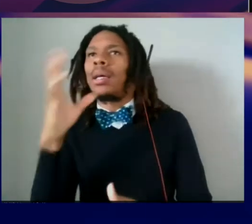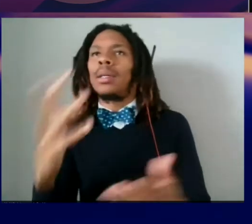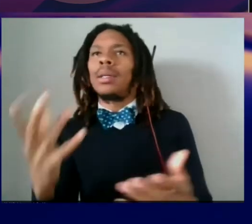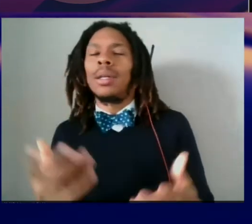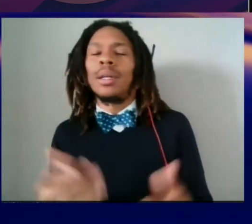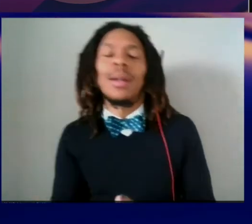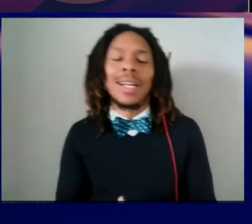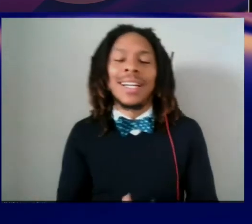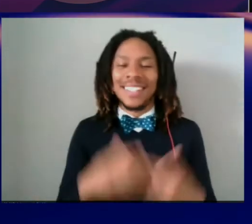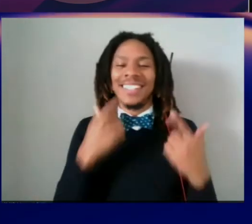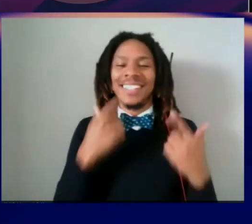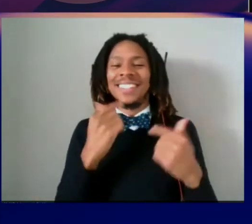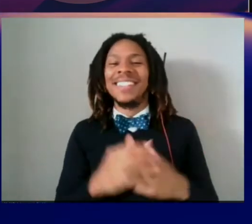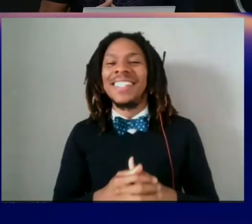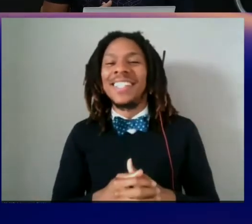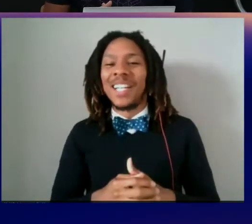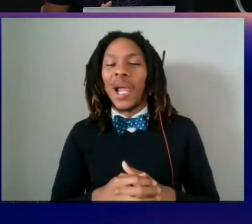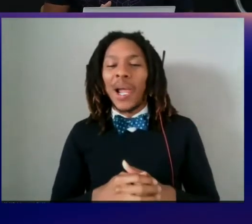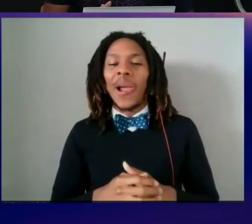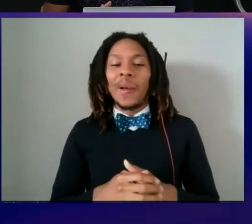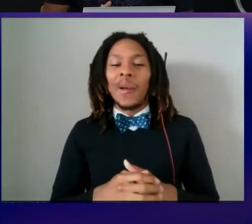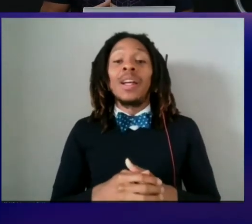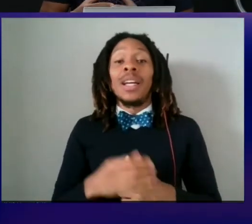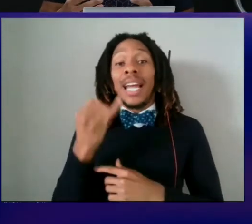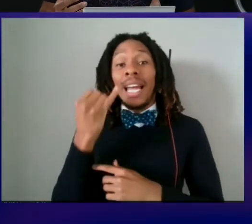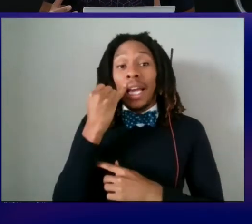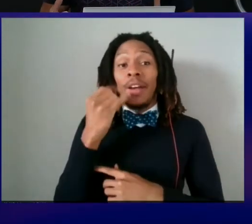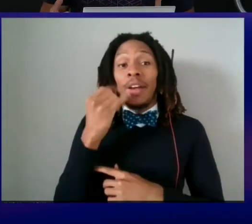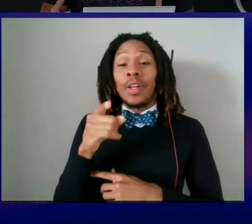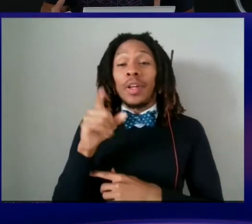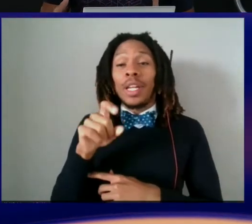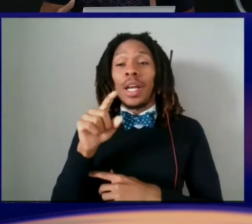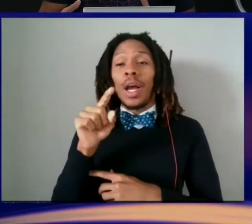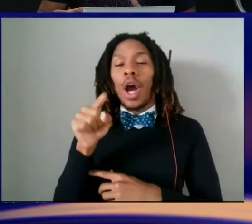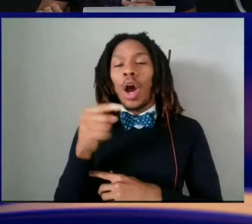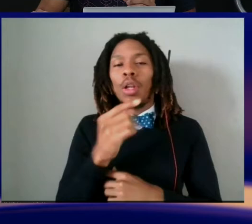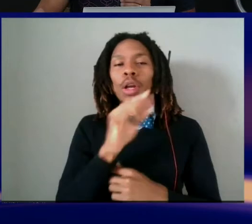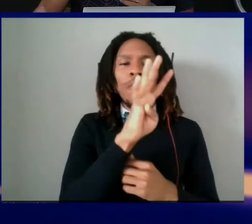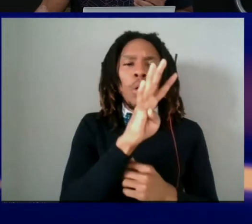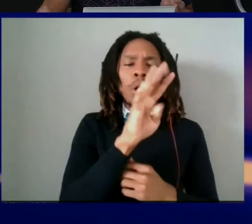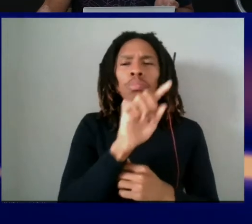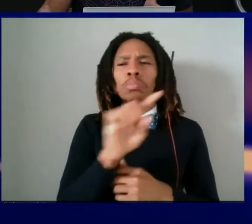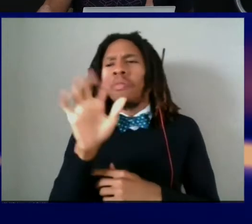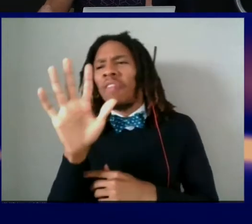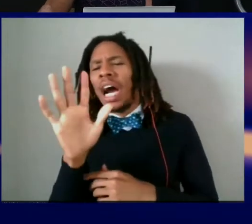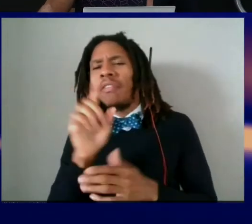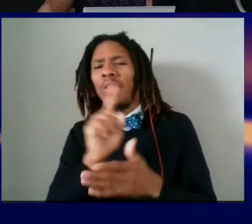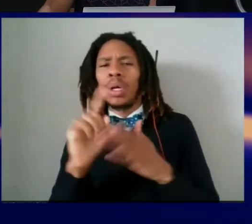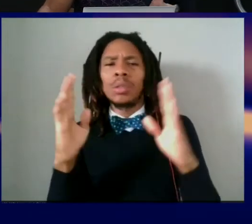But right, right here, if you need only four or five weeks, heed some caution, okay.